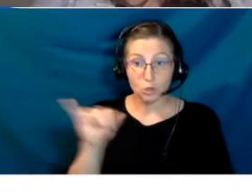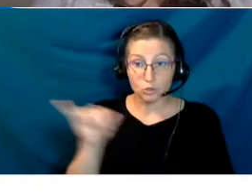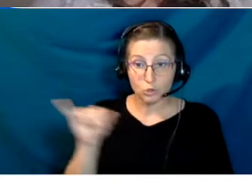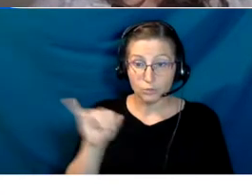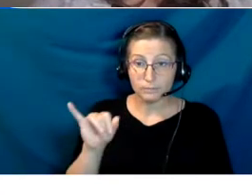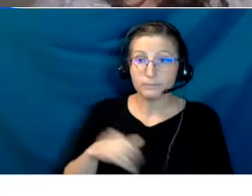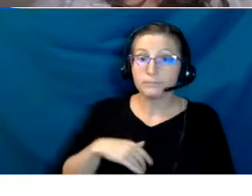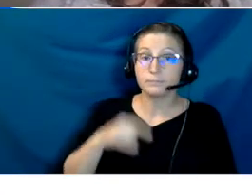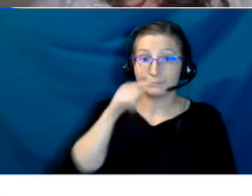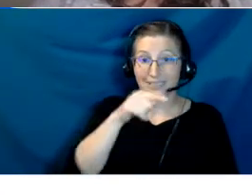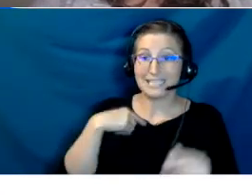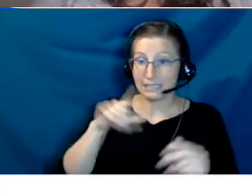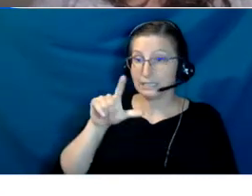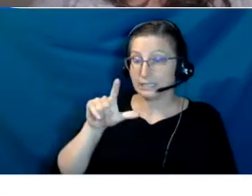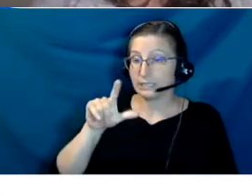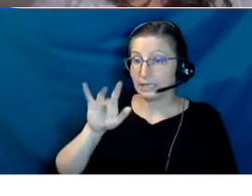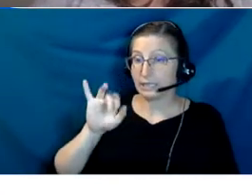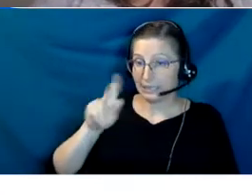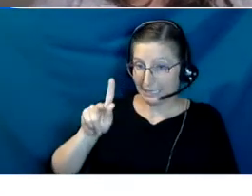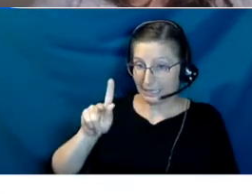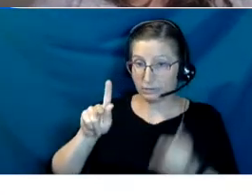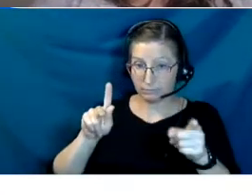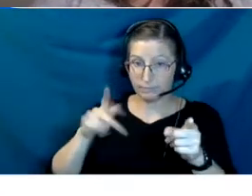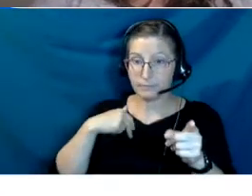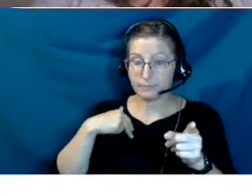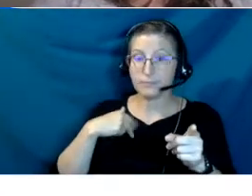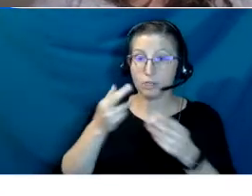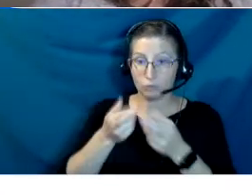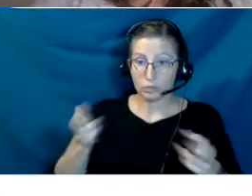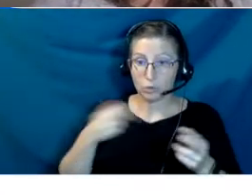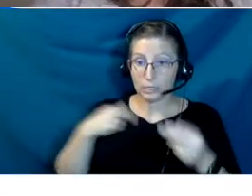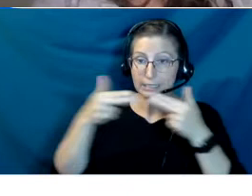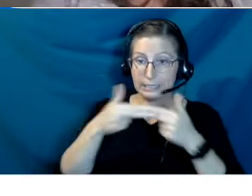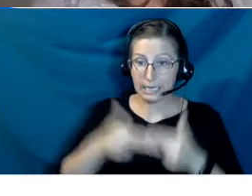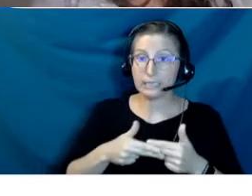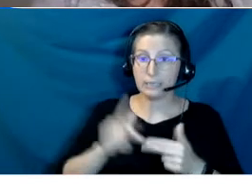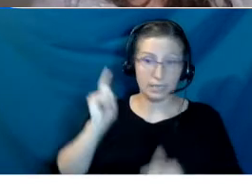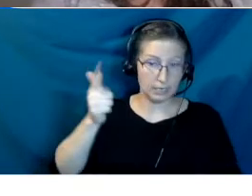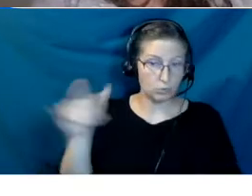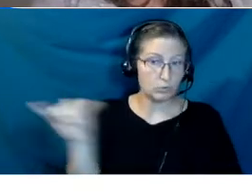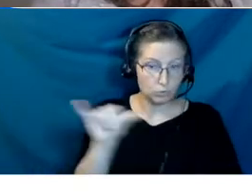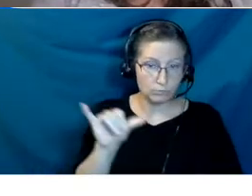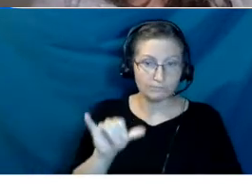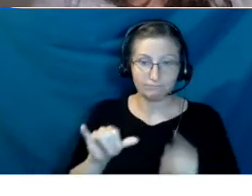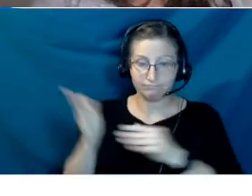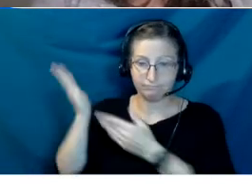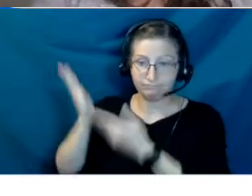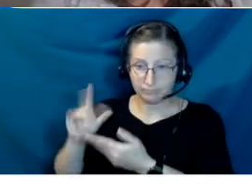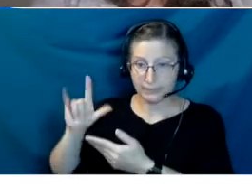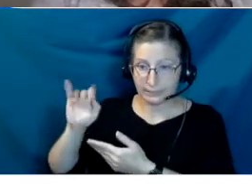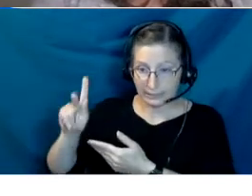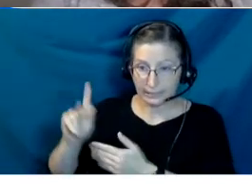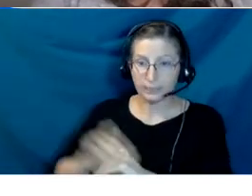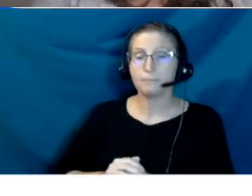But there is also The Checklist to Consider WDBTAP Supports. And so this tool that's linked